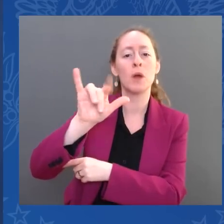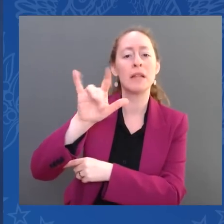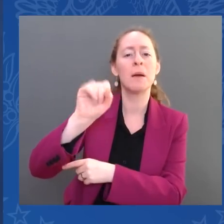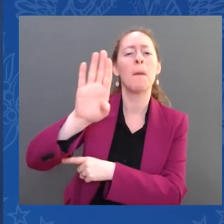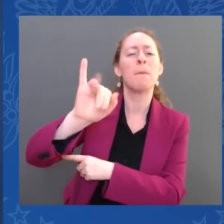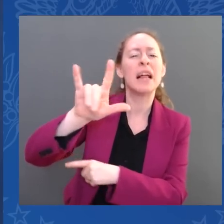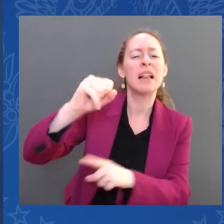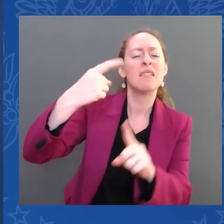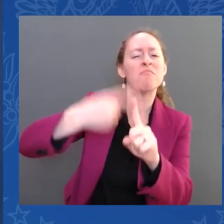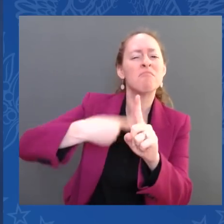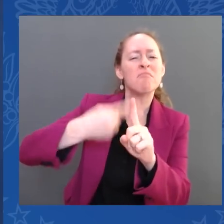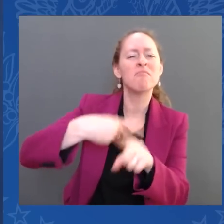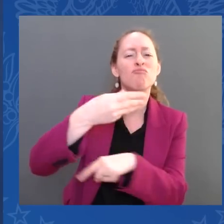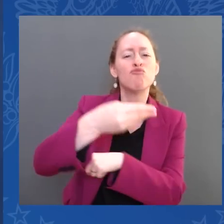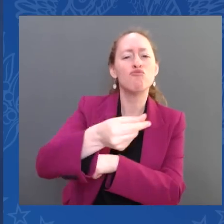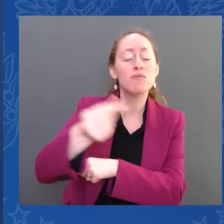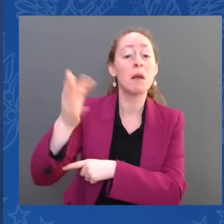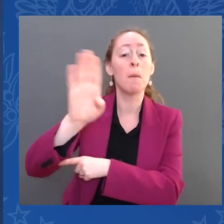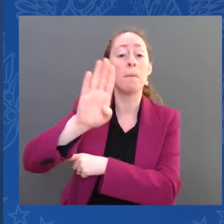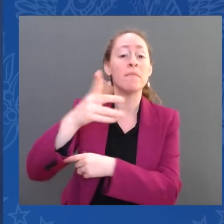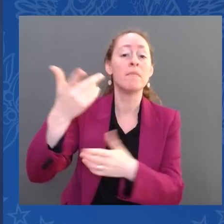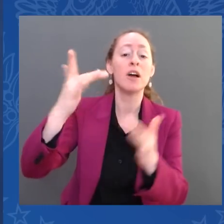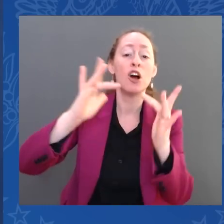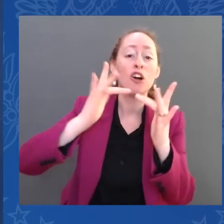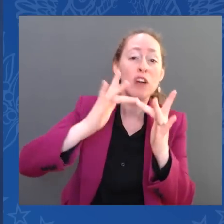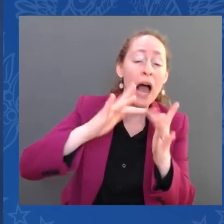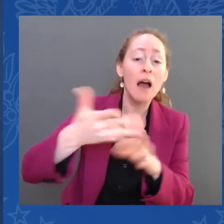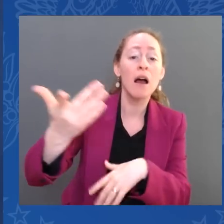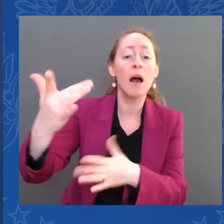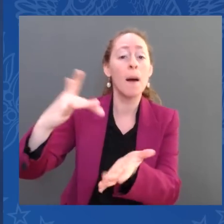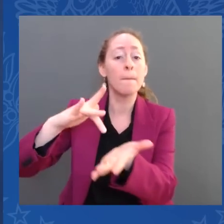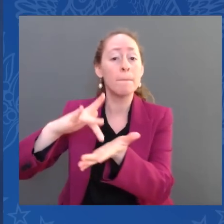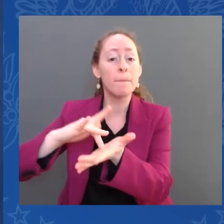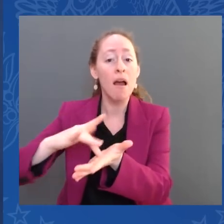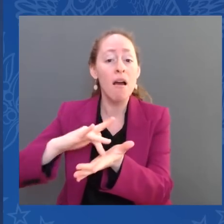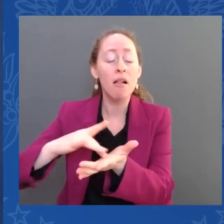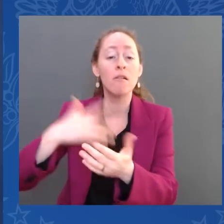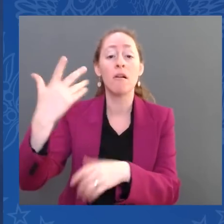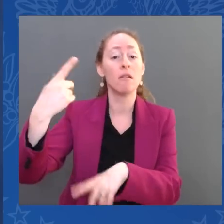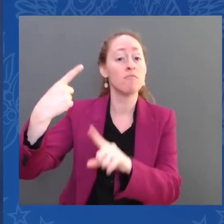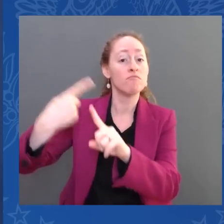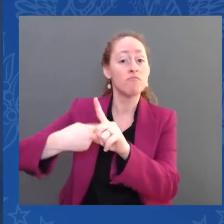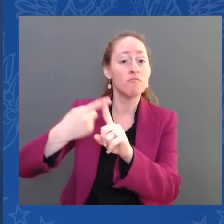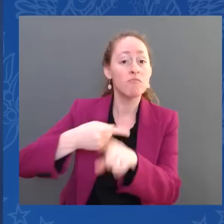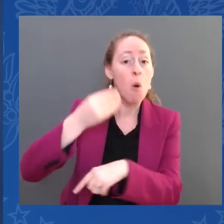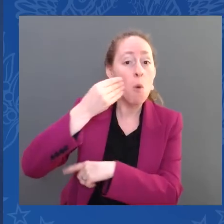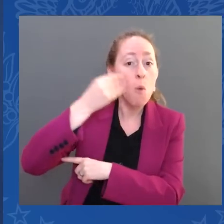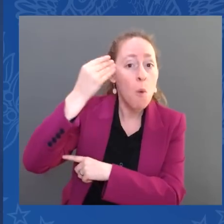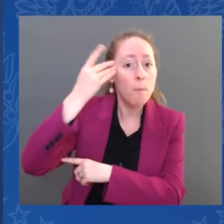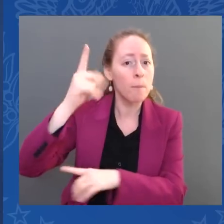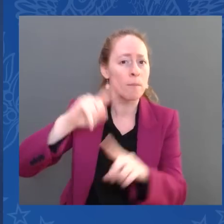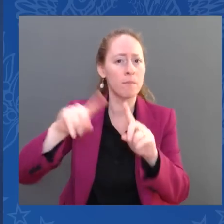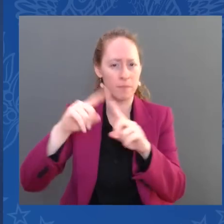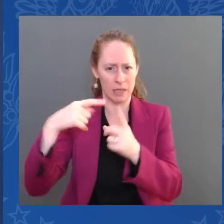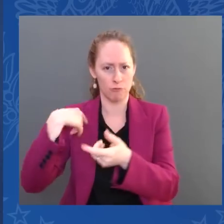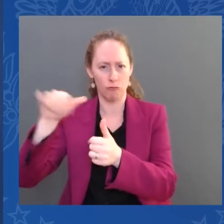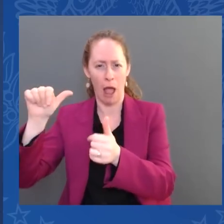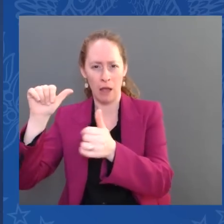My goal is to make sure that at the end of the month families have a little more breathing room than they -- than they have now.